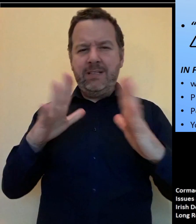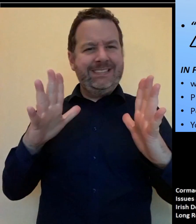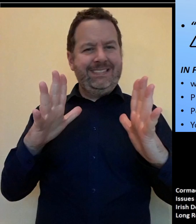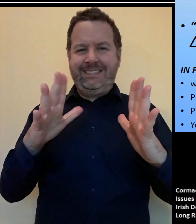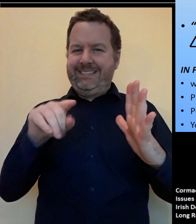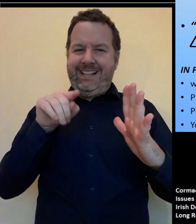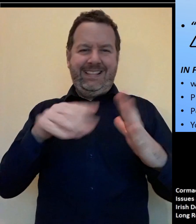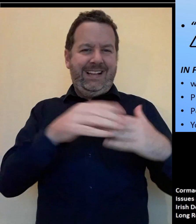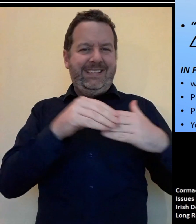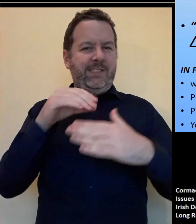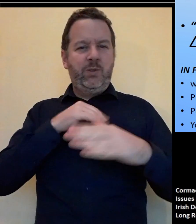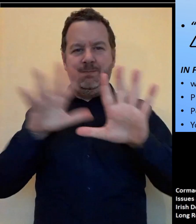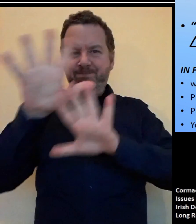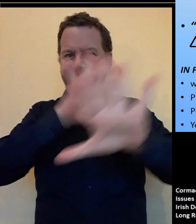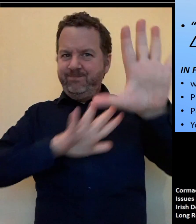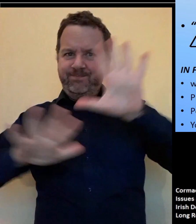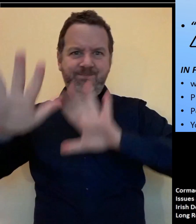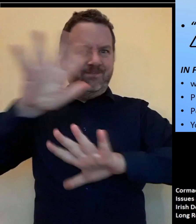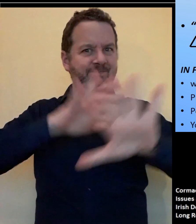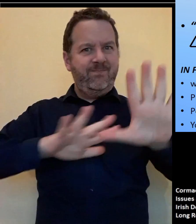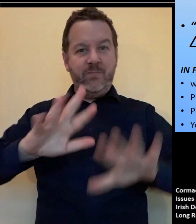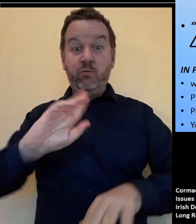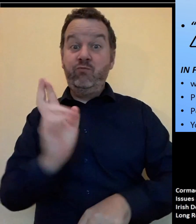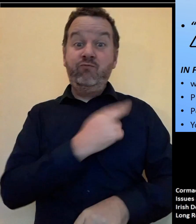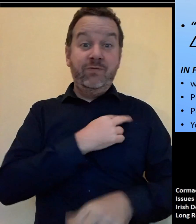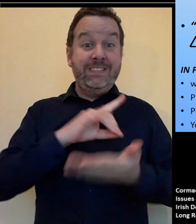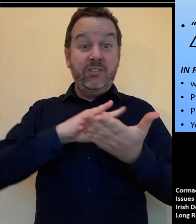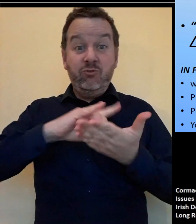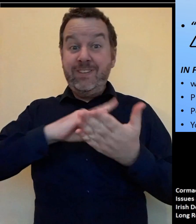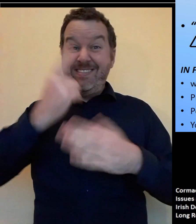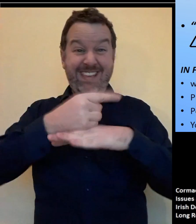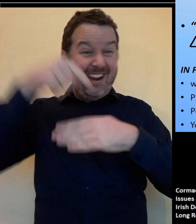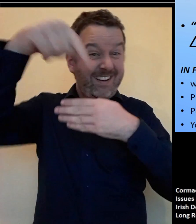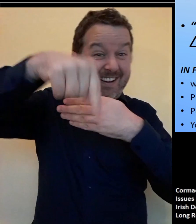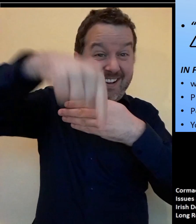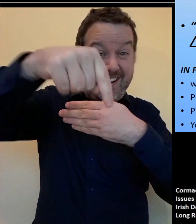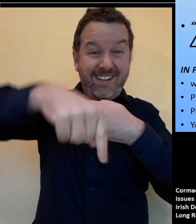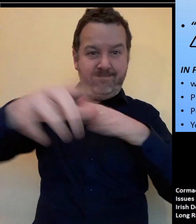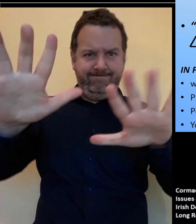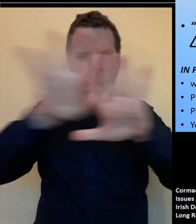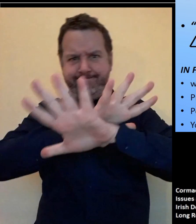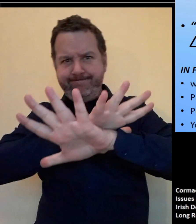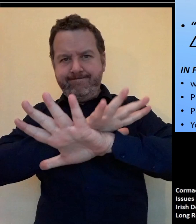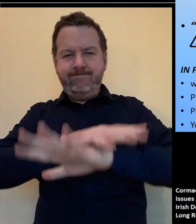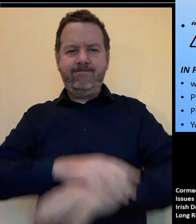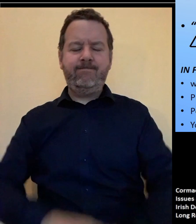of coercive 'total institution' like prisons or mental hospitals.